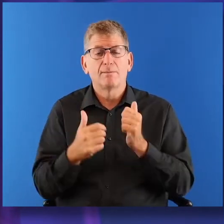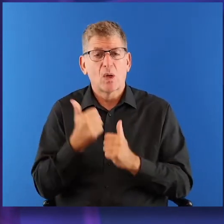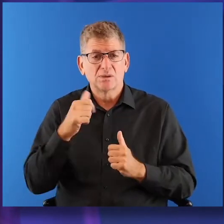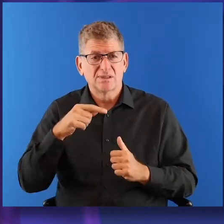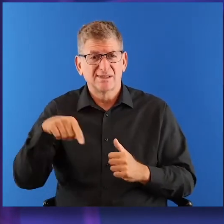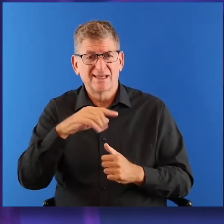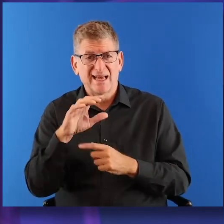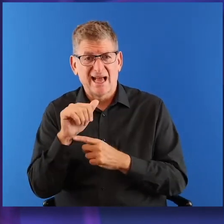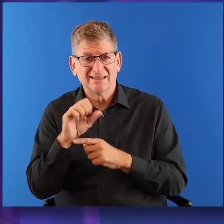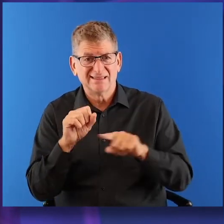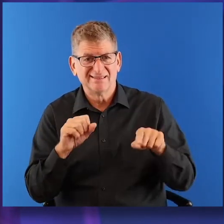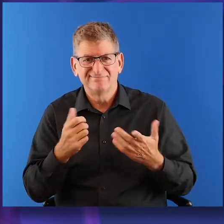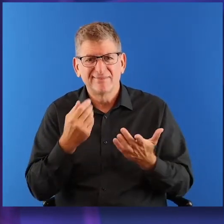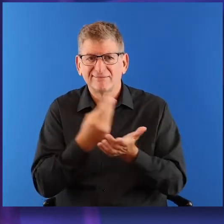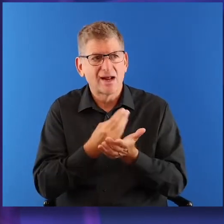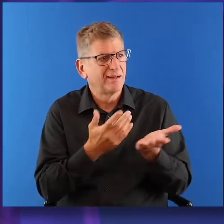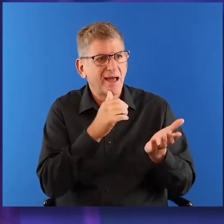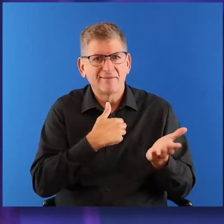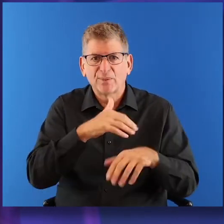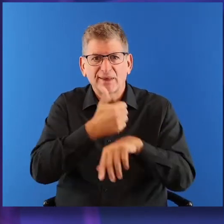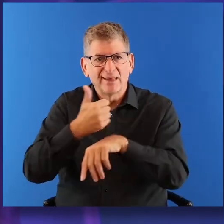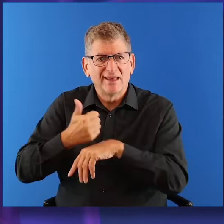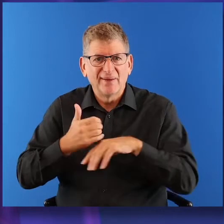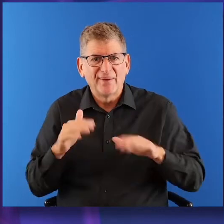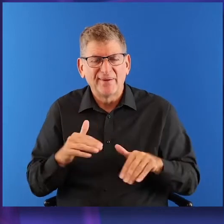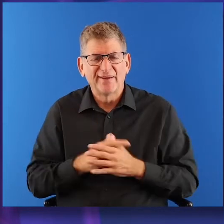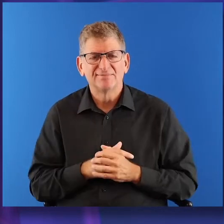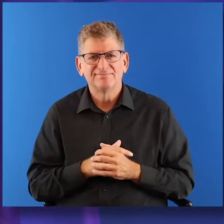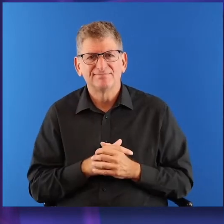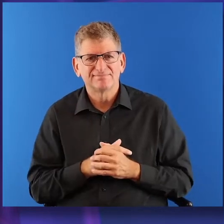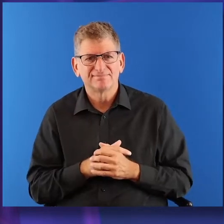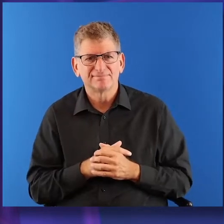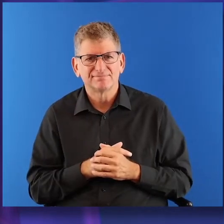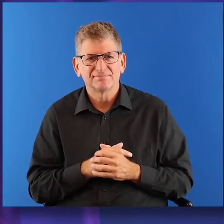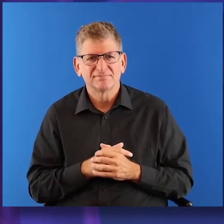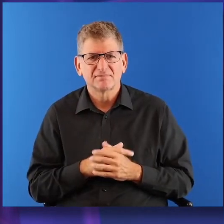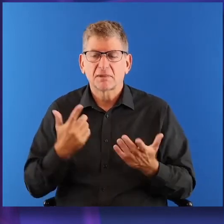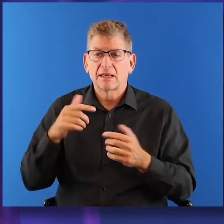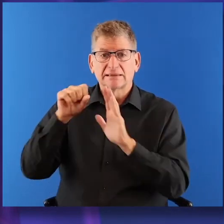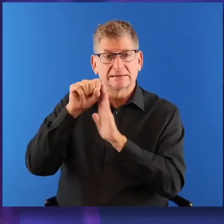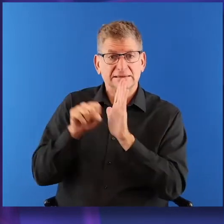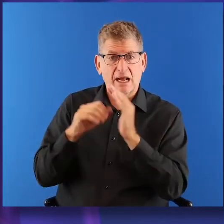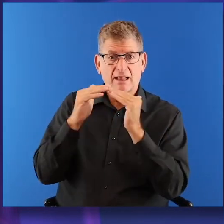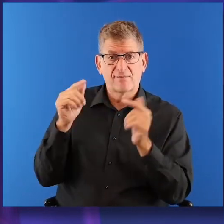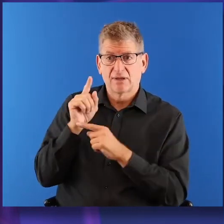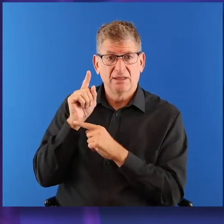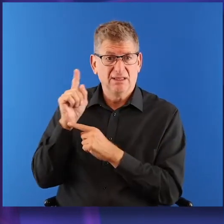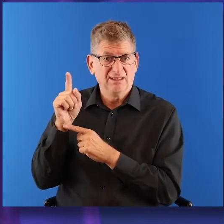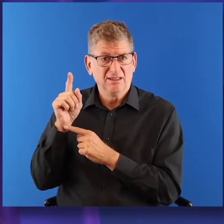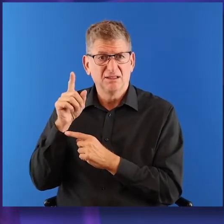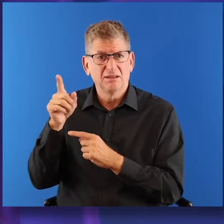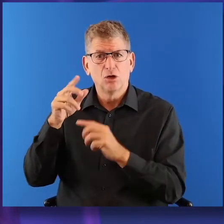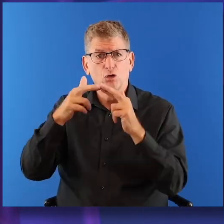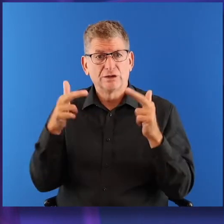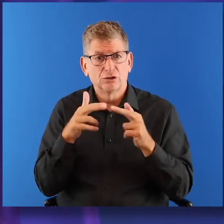have funding in place. Certainly at the state level, the regional level, to be able to